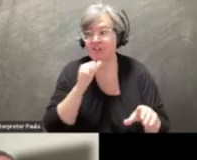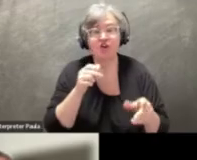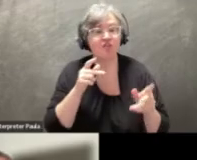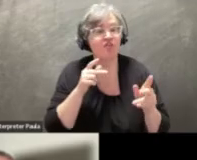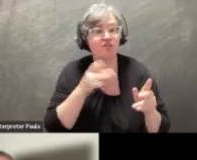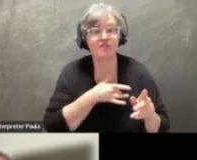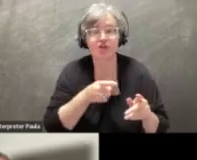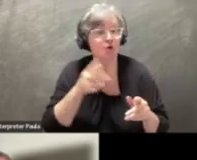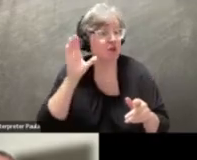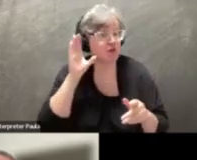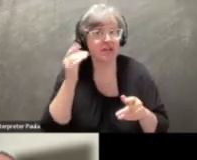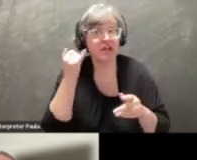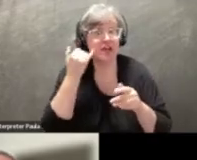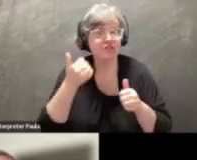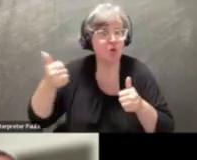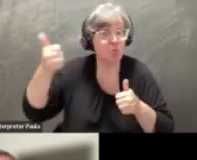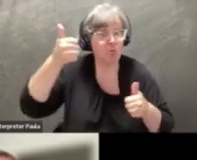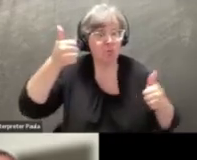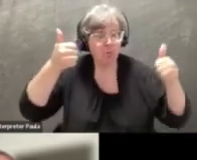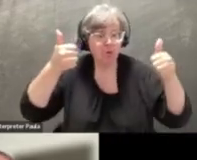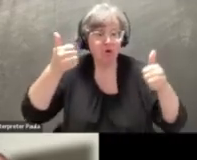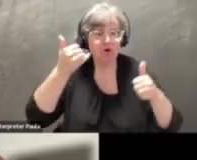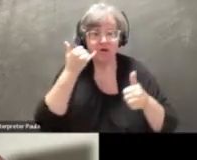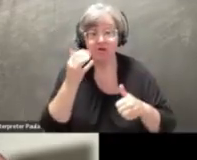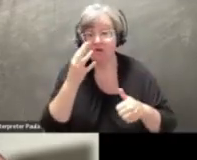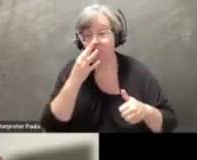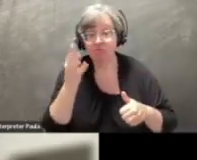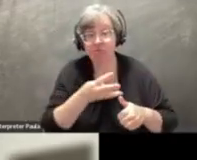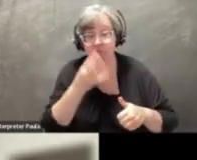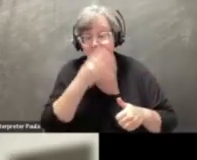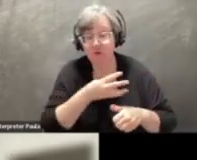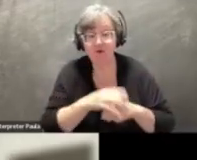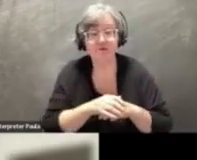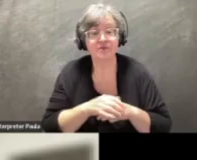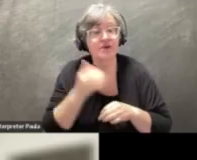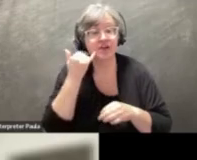position of authority, if your authority doesn't adapt to